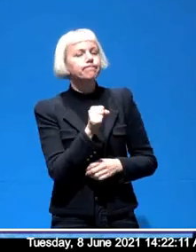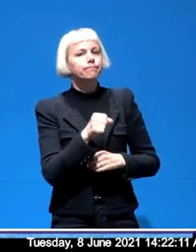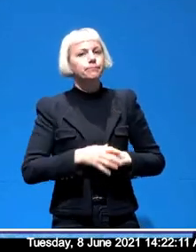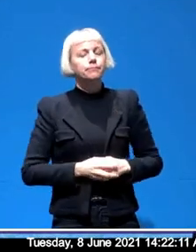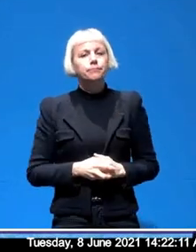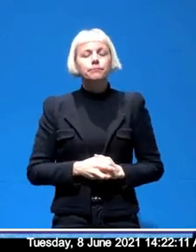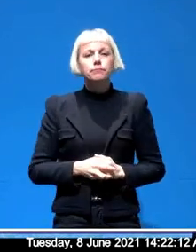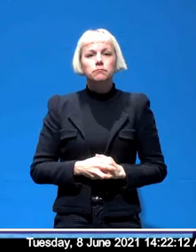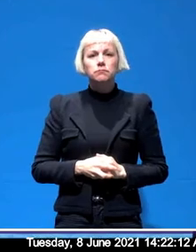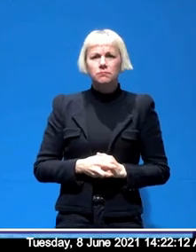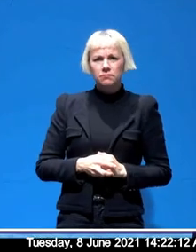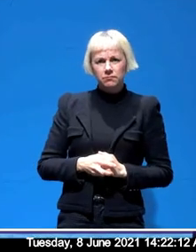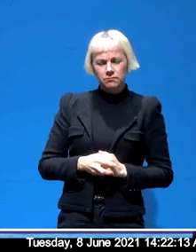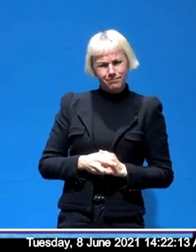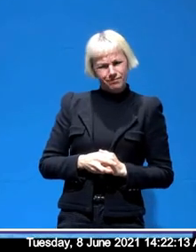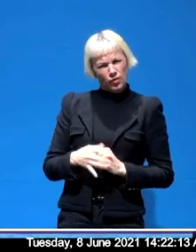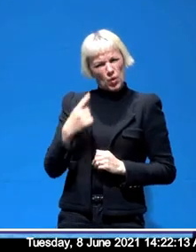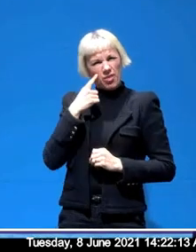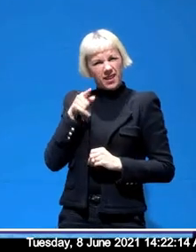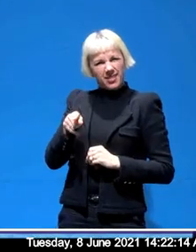Is that a client-centred approach, in your view?